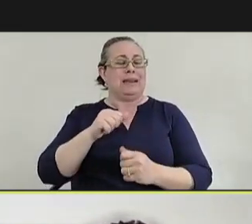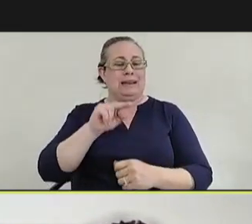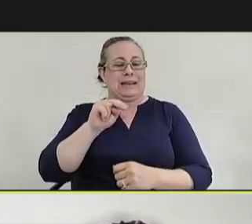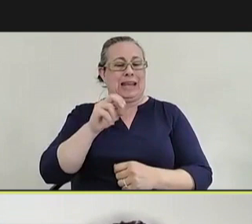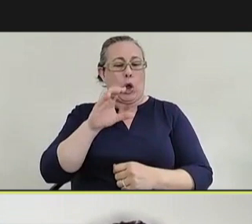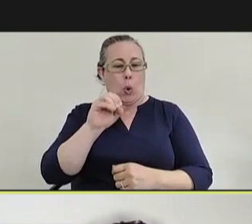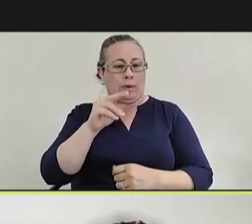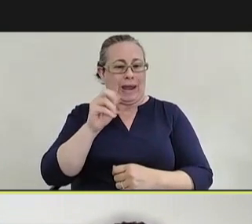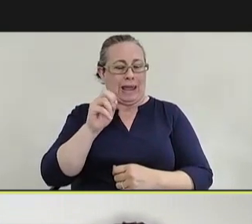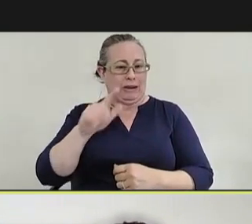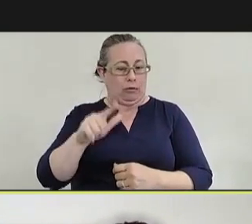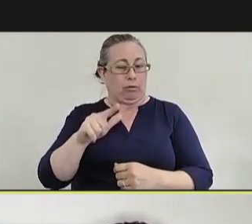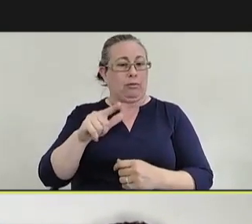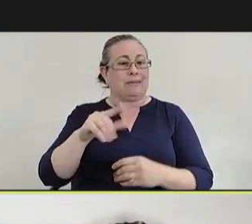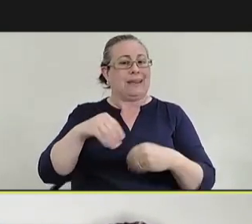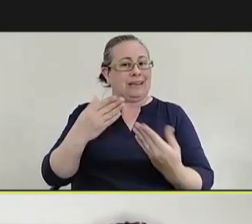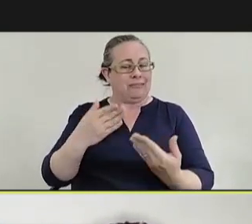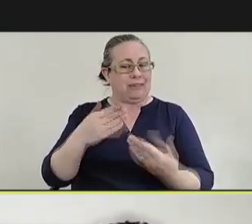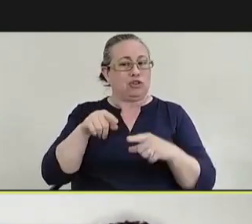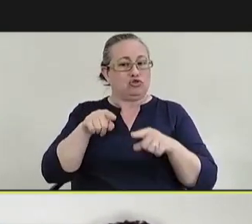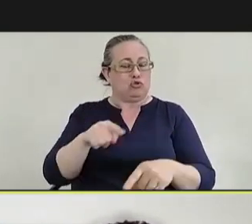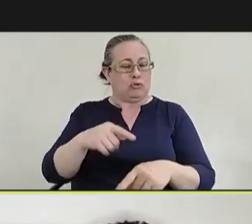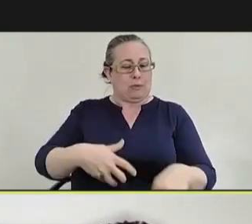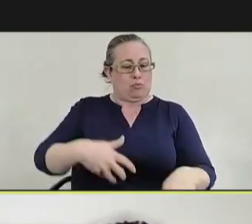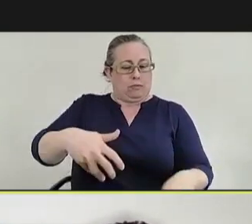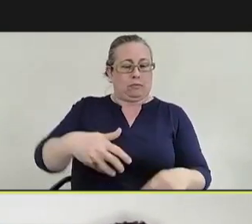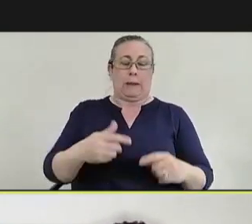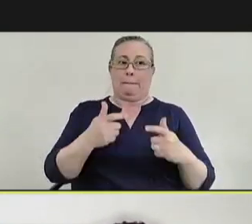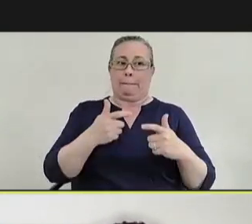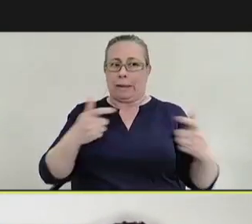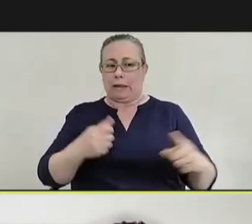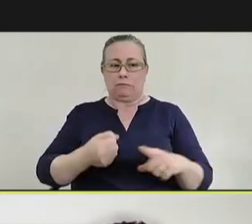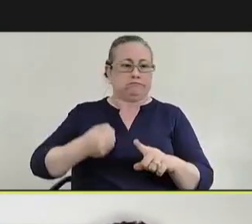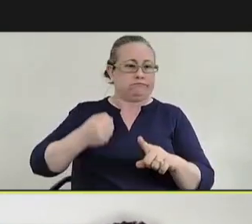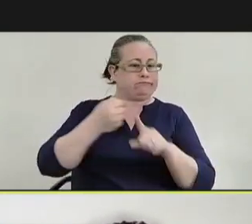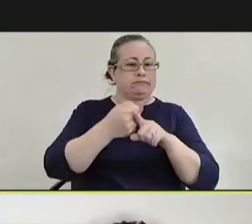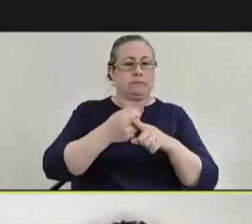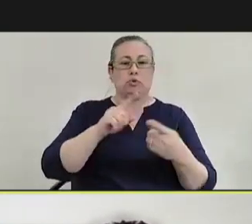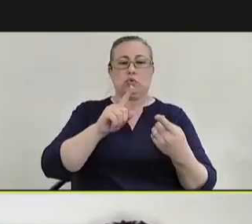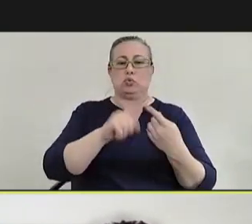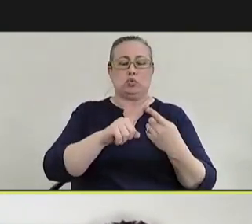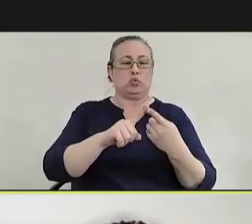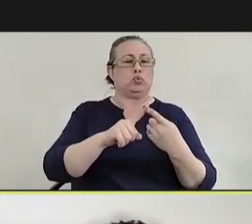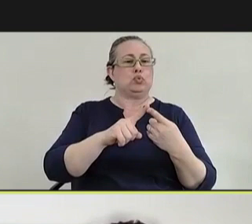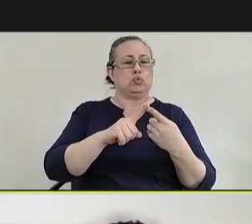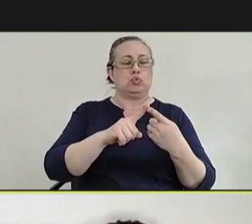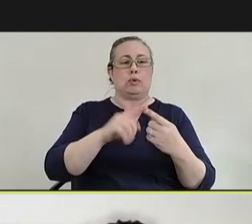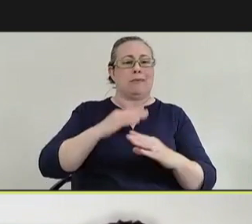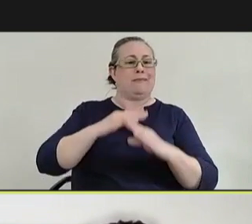during pregnancy has made a dramatic impact on preventing neonatal tetanus. And we also have